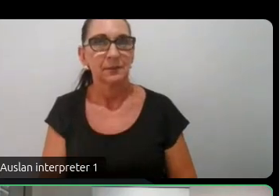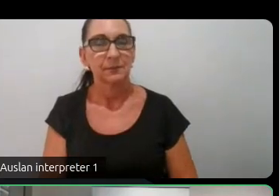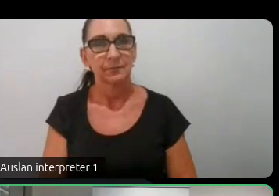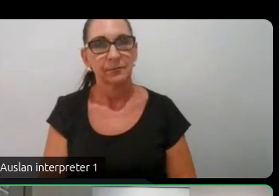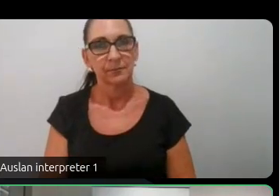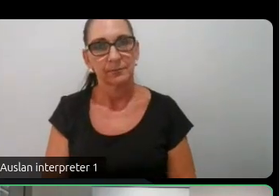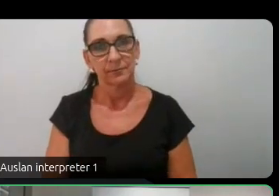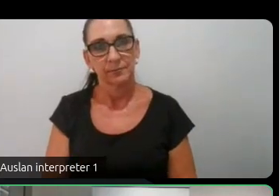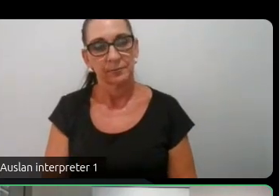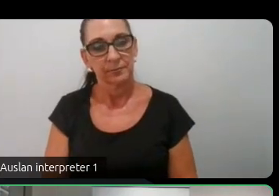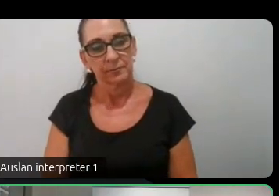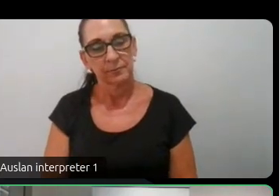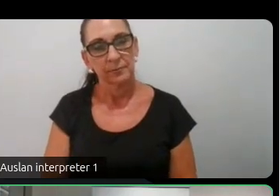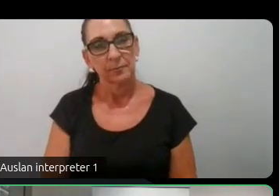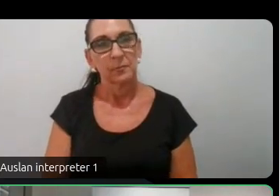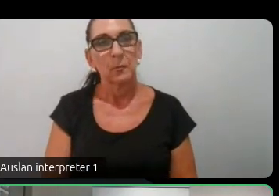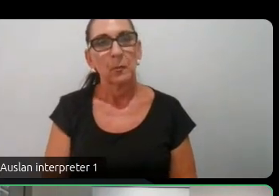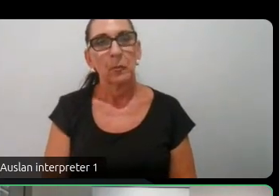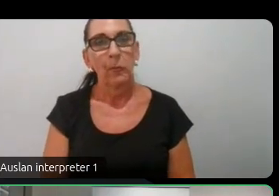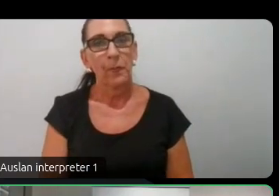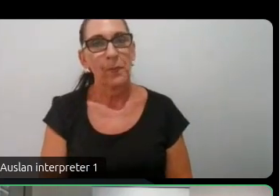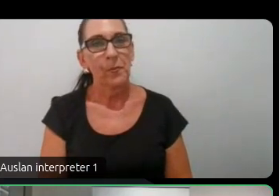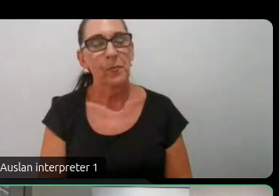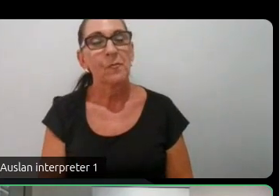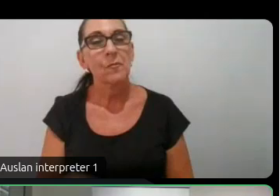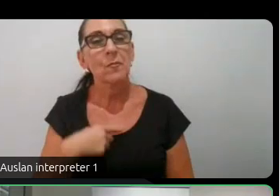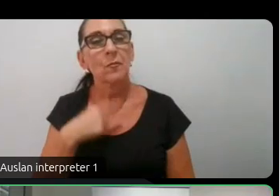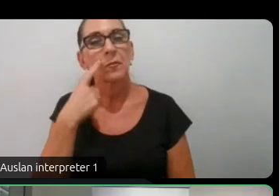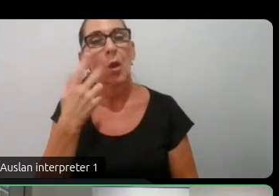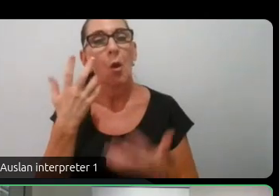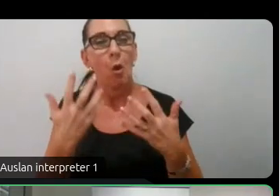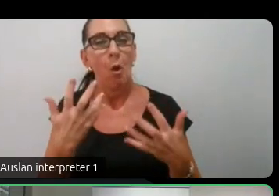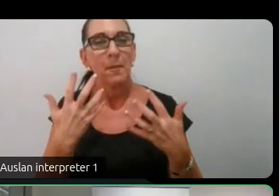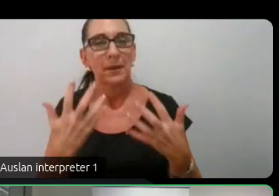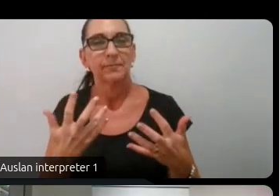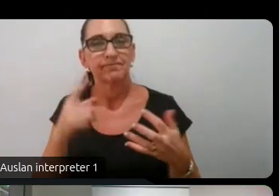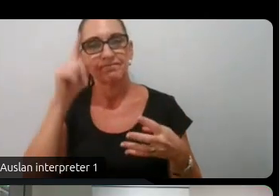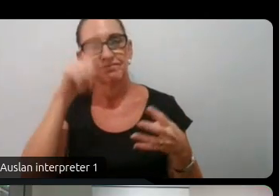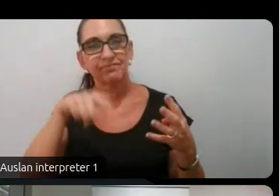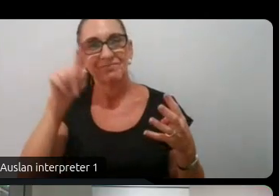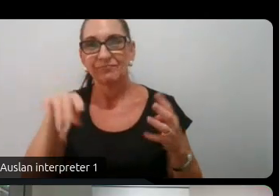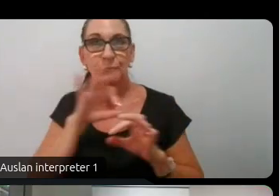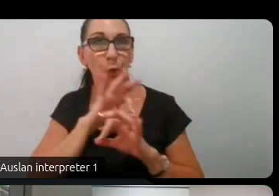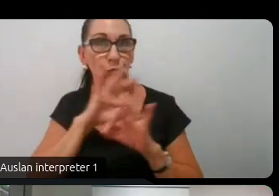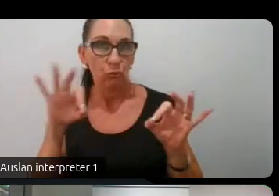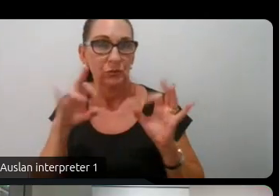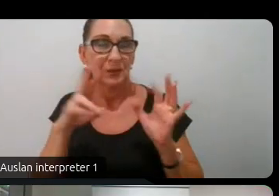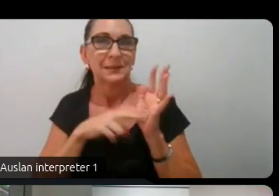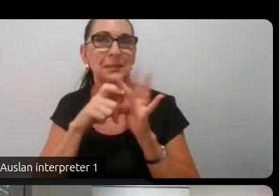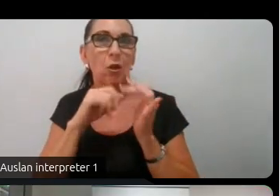are kind of the kind of common ones I see come up that are not NDIS supports. Um, and I say it's a